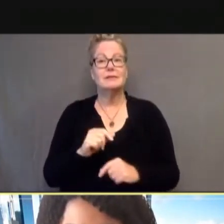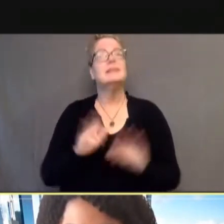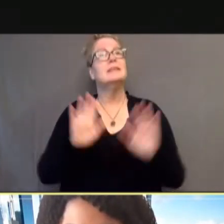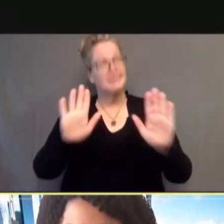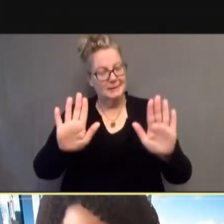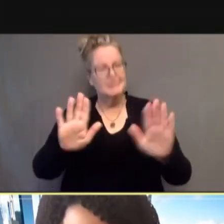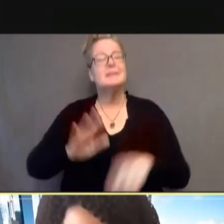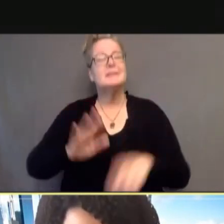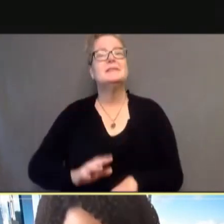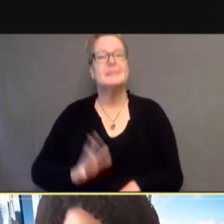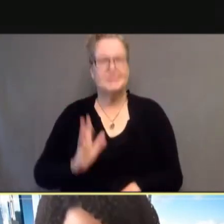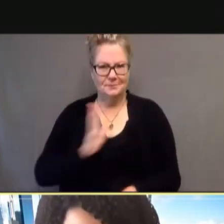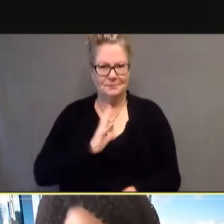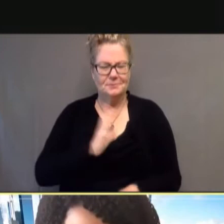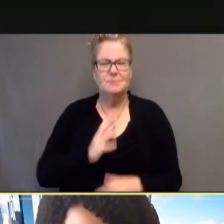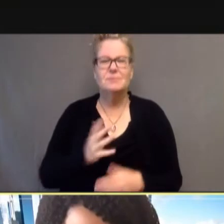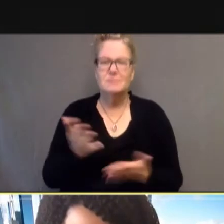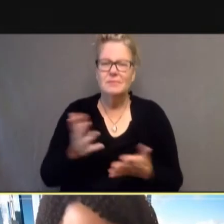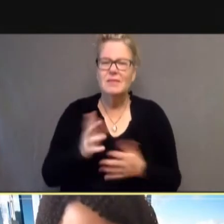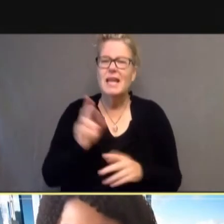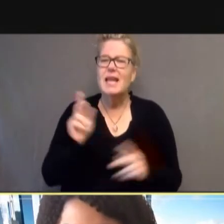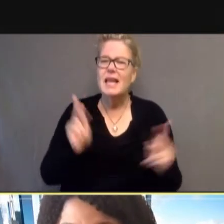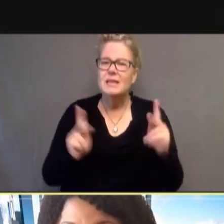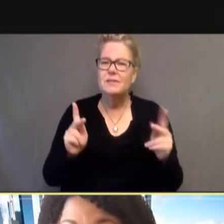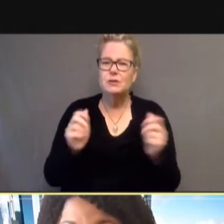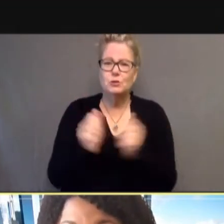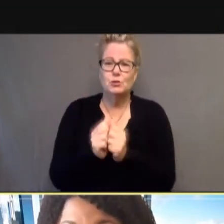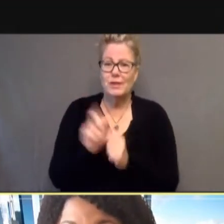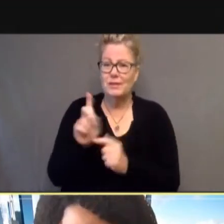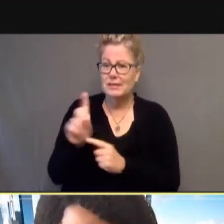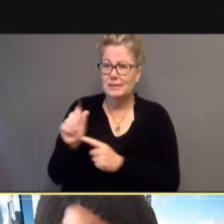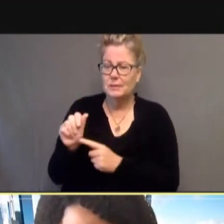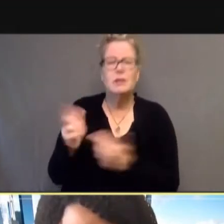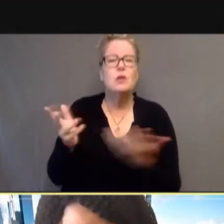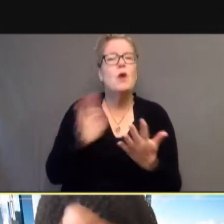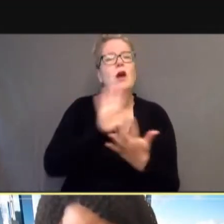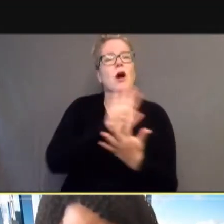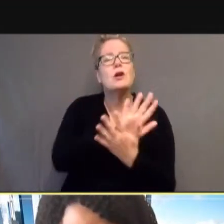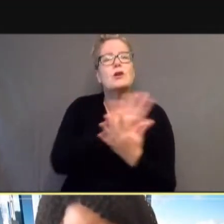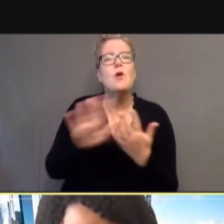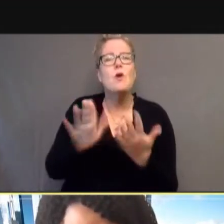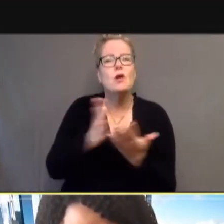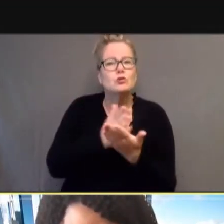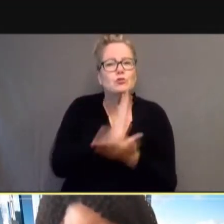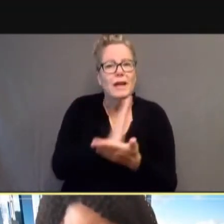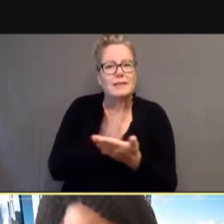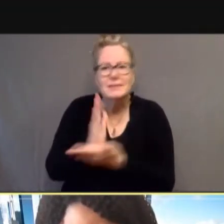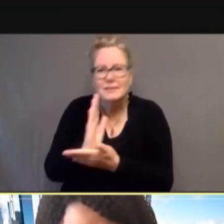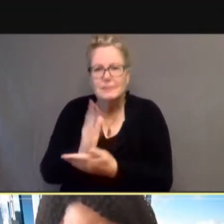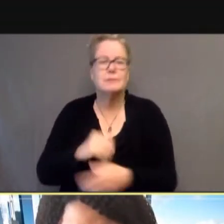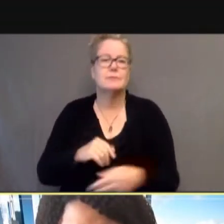what are the rights of individuals with disabilities? How do you identify an individual with a disability